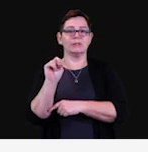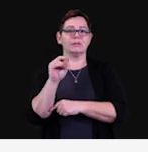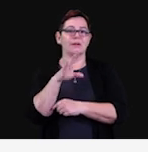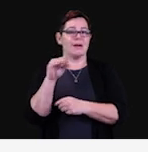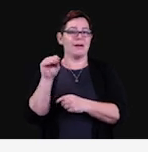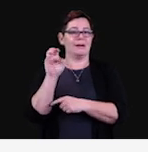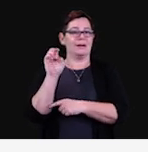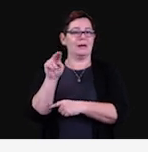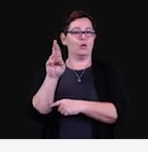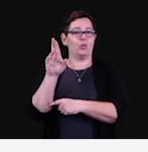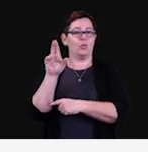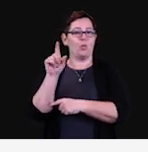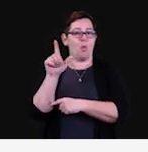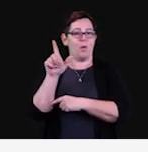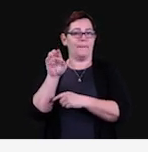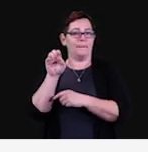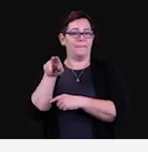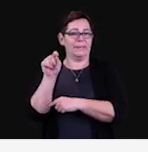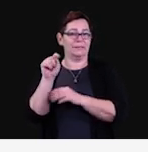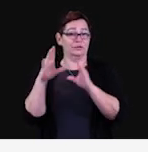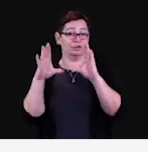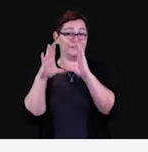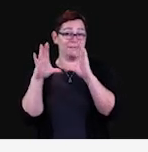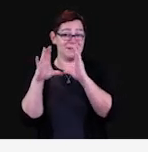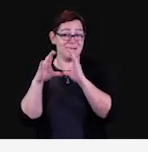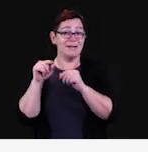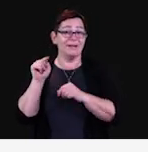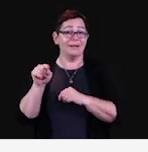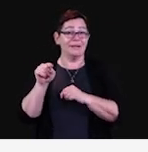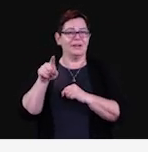You can apply for a SIN online, by mail, or in person.